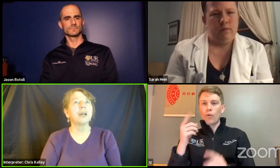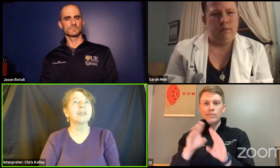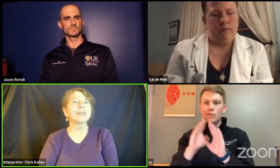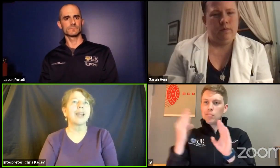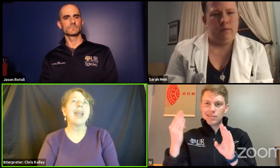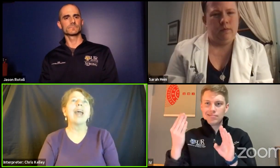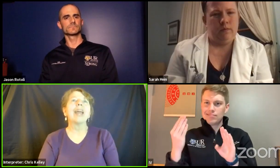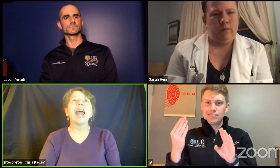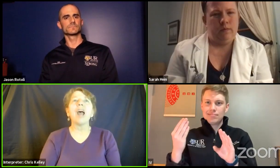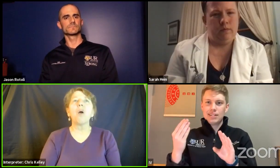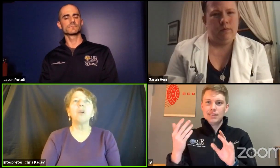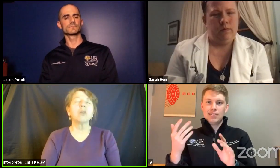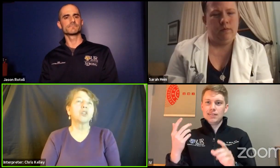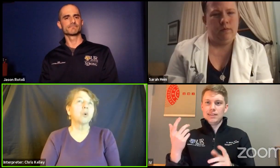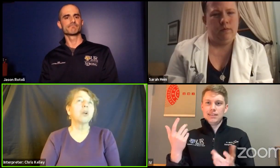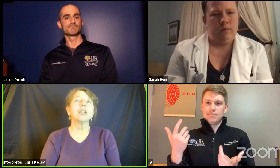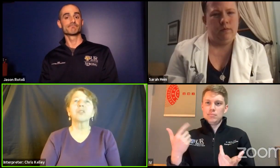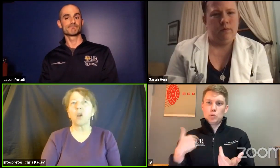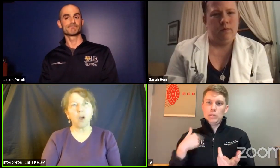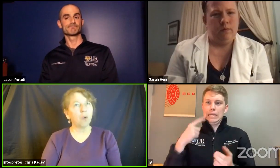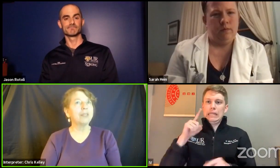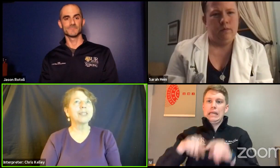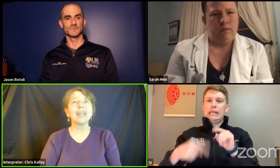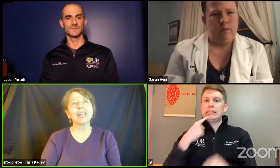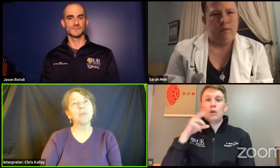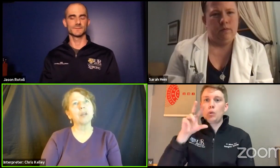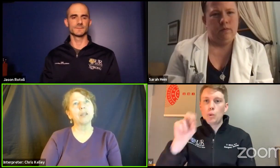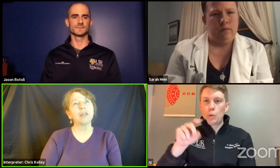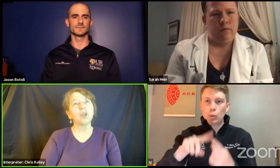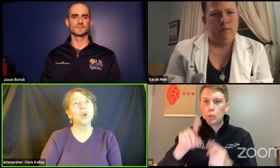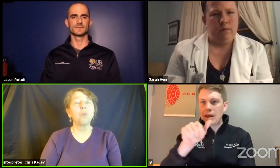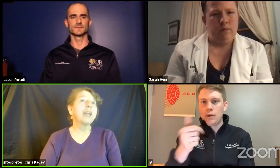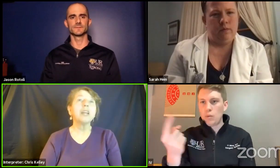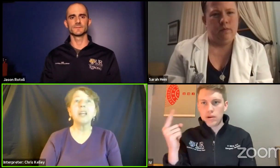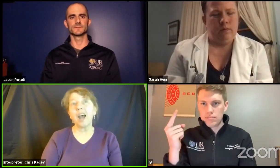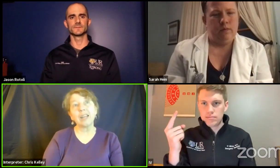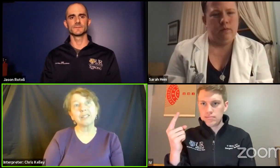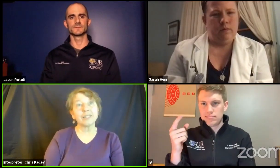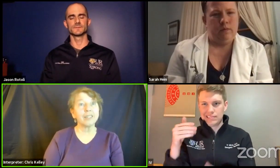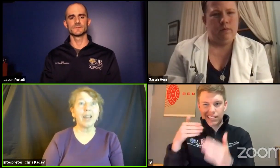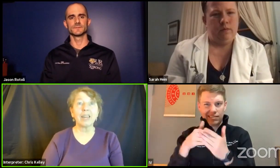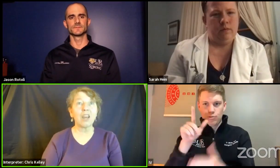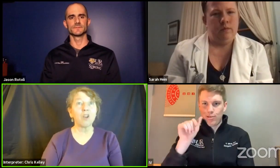Sometimes they come into the emergency department just because that's the only medical